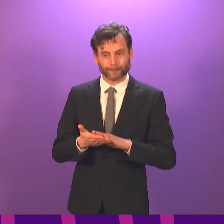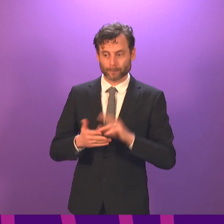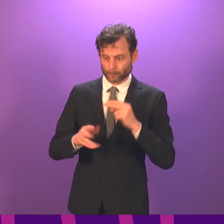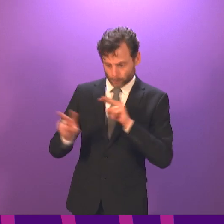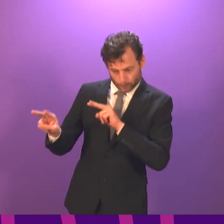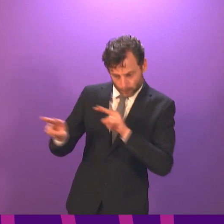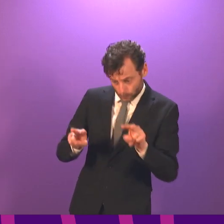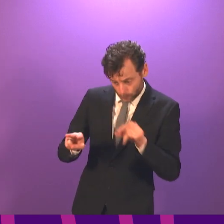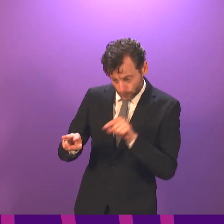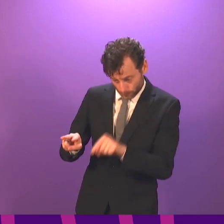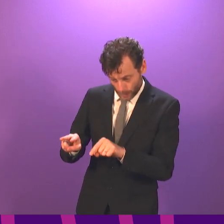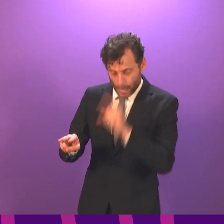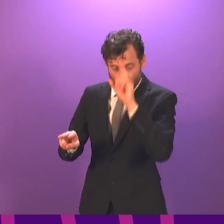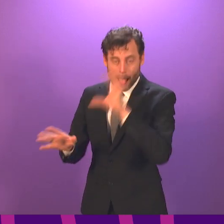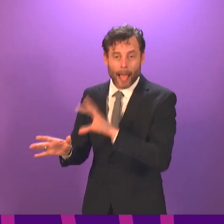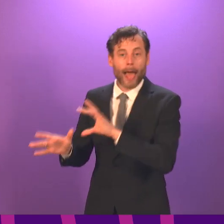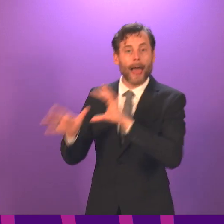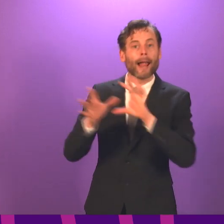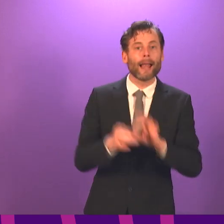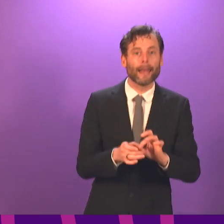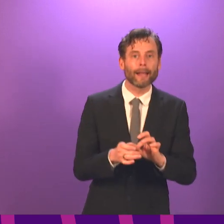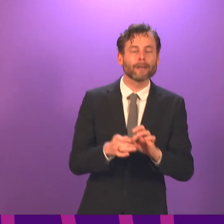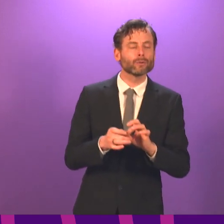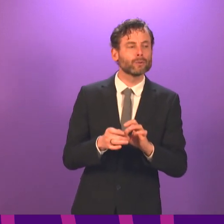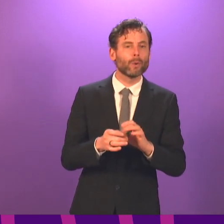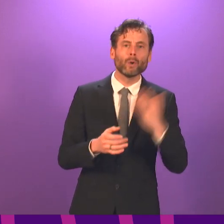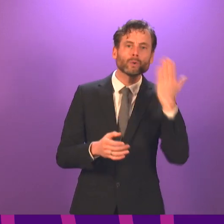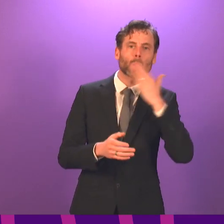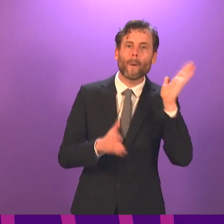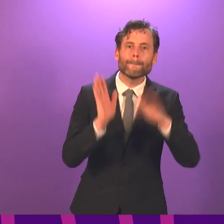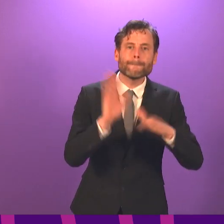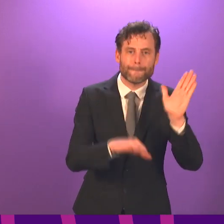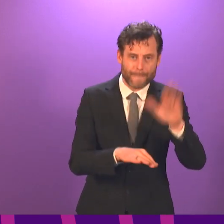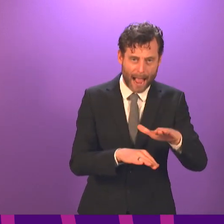that we have taken this week, which Cabinet has confirmed this morning, about our next